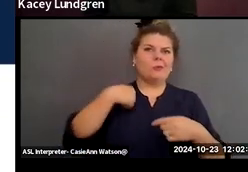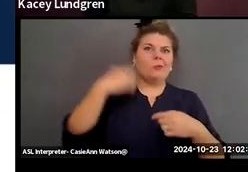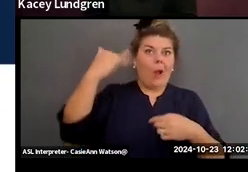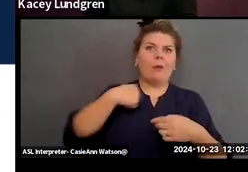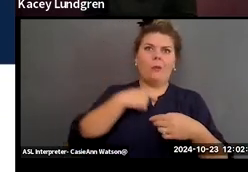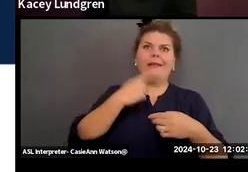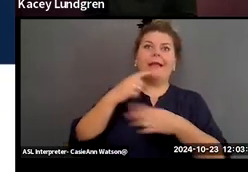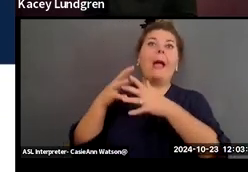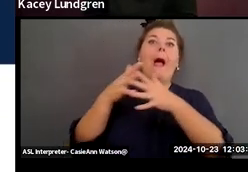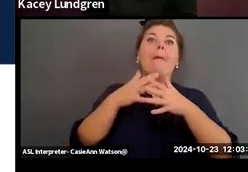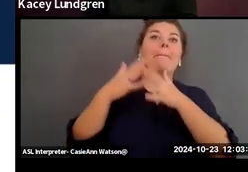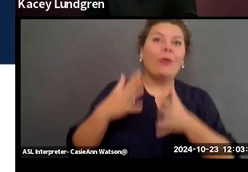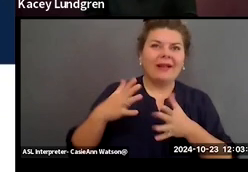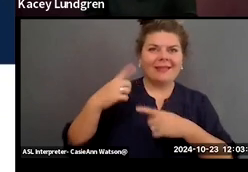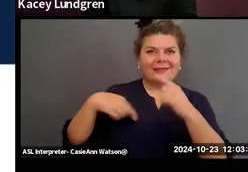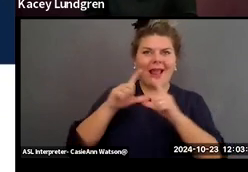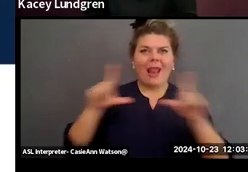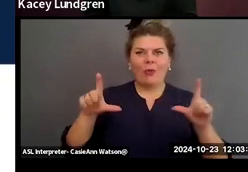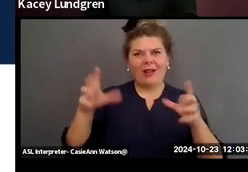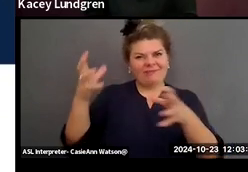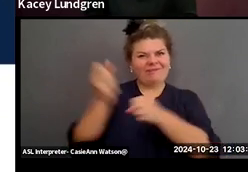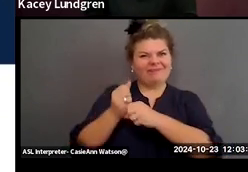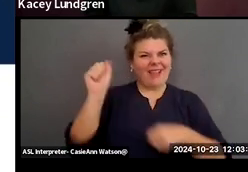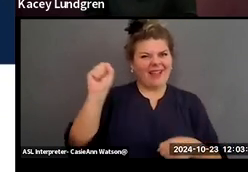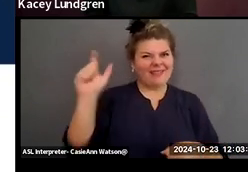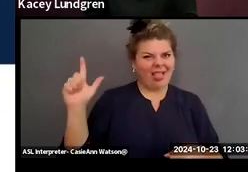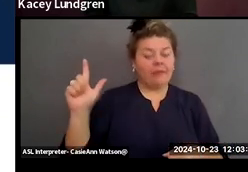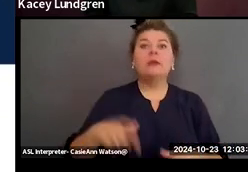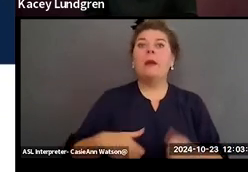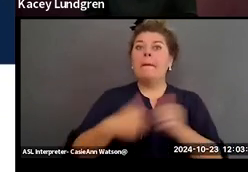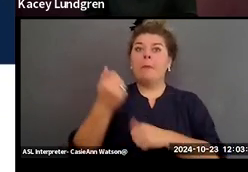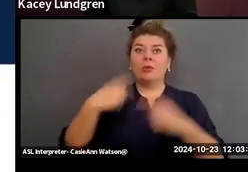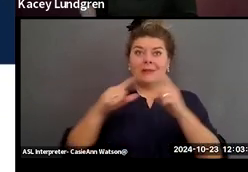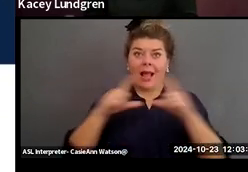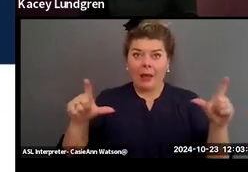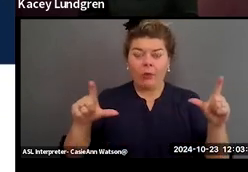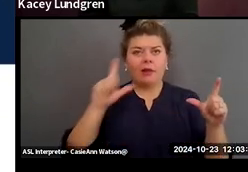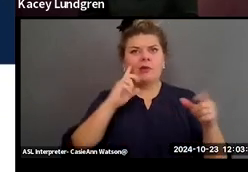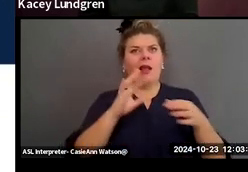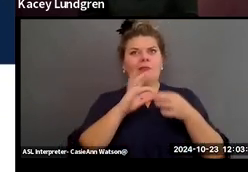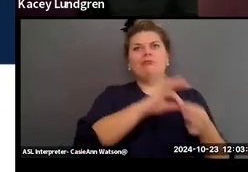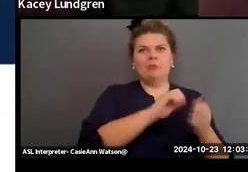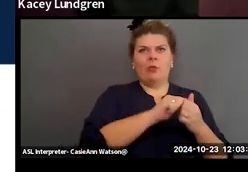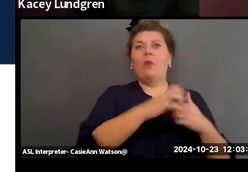when we say ASL. Most sign languages are named for the area that they are prominently used.